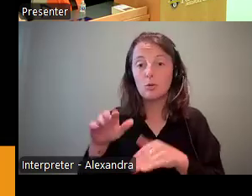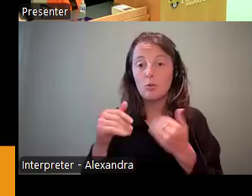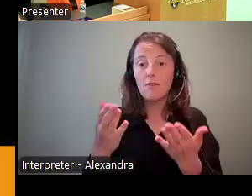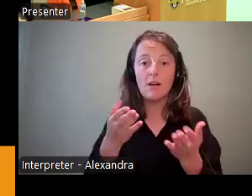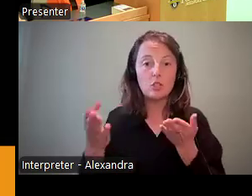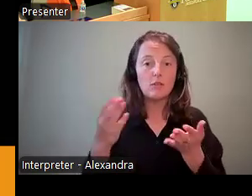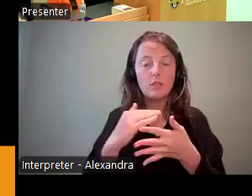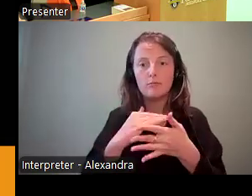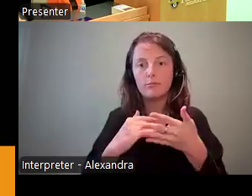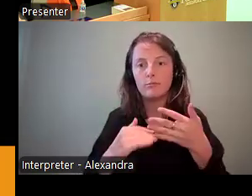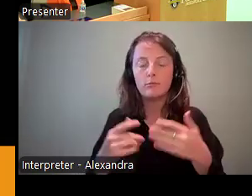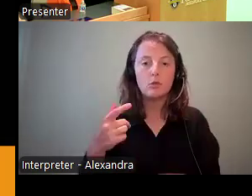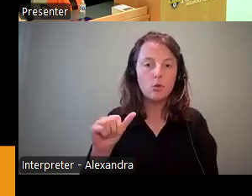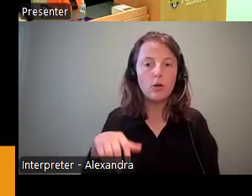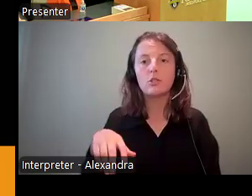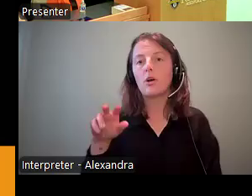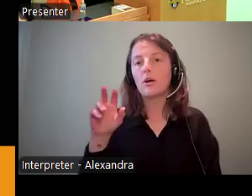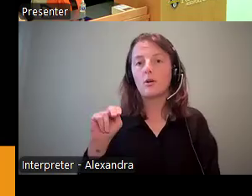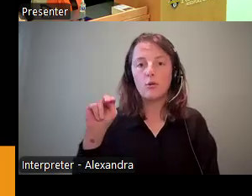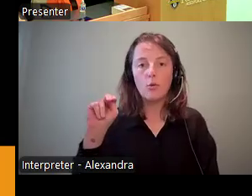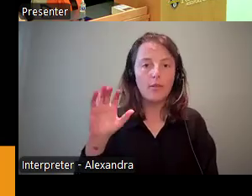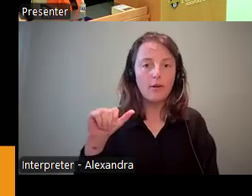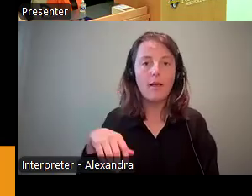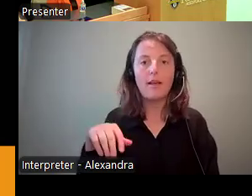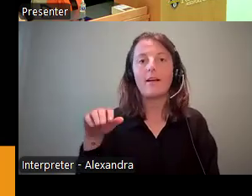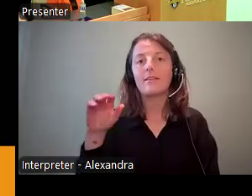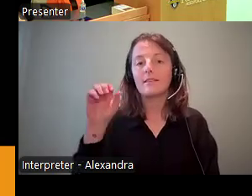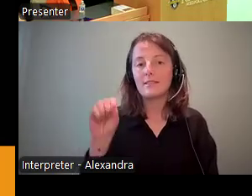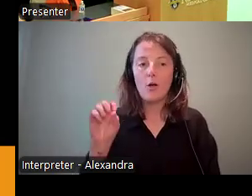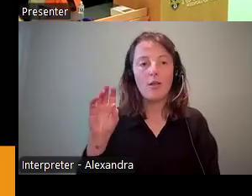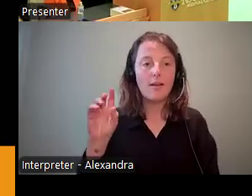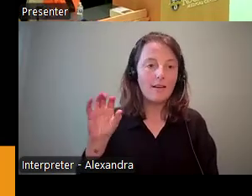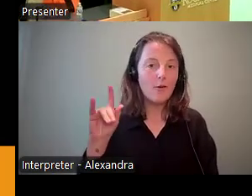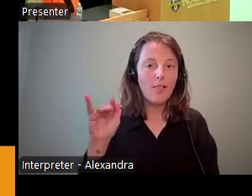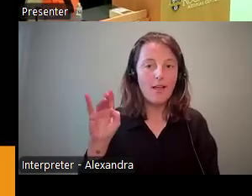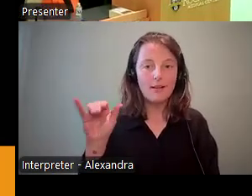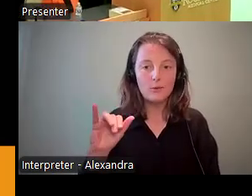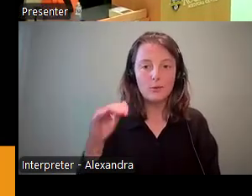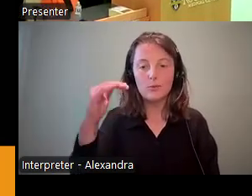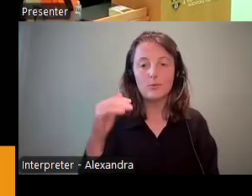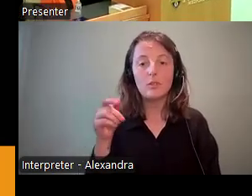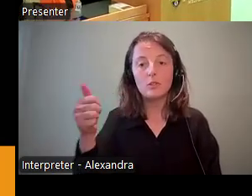South Carolina. Dr. Collins is an author, speaker, ordained minister, and award-winning mental health